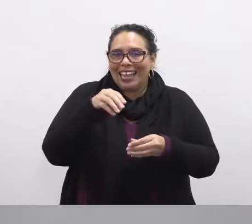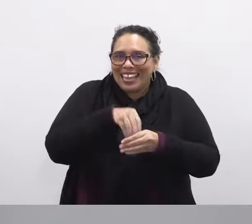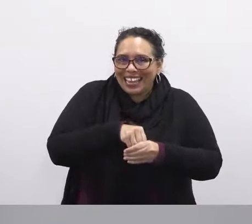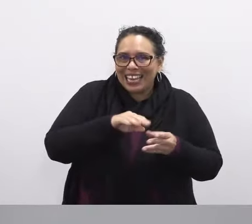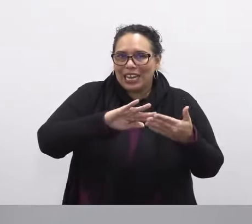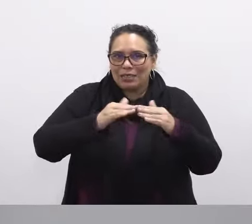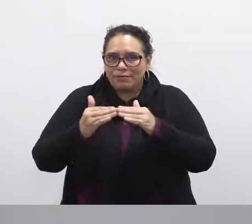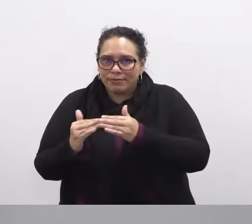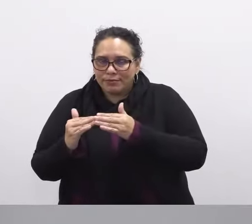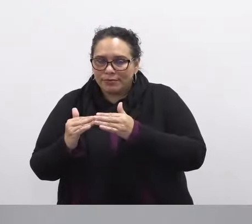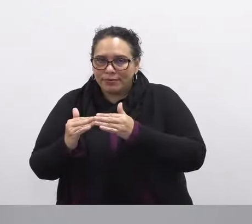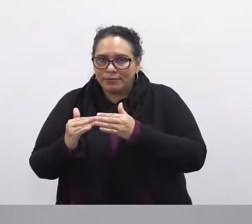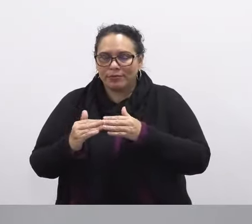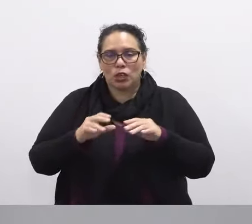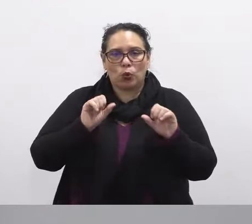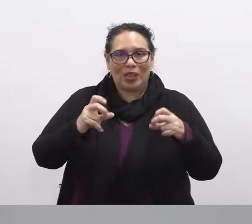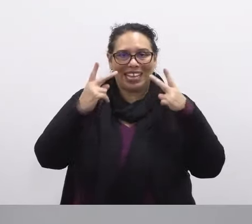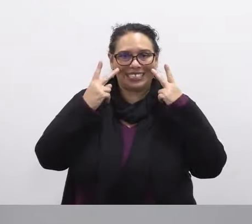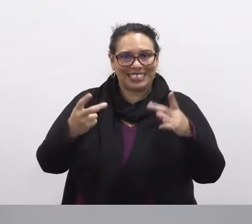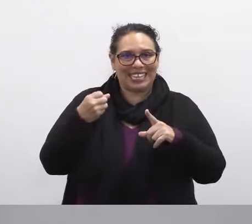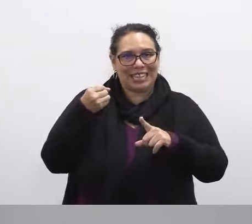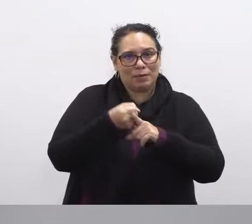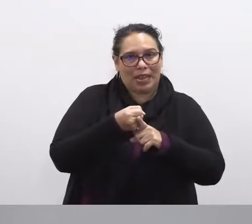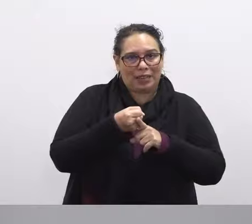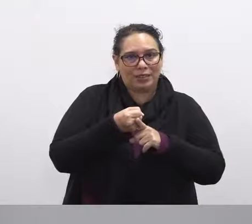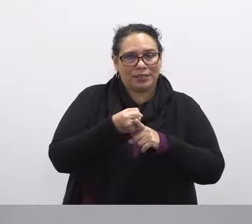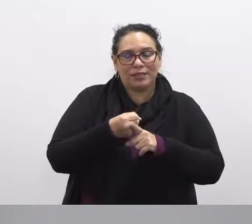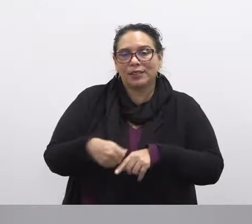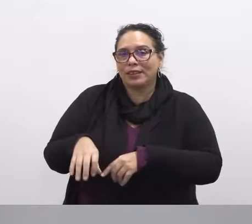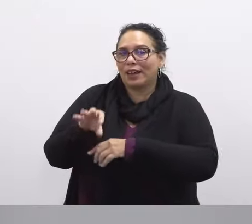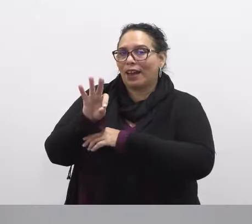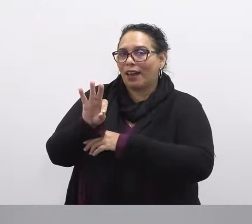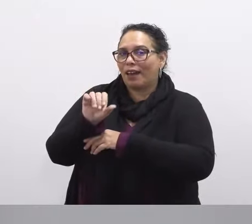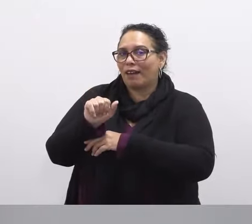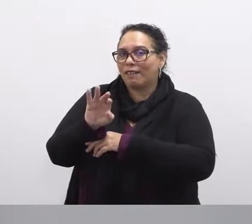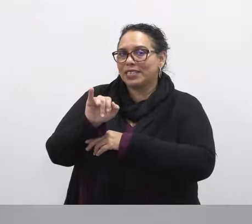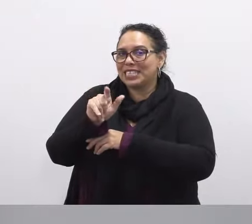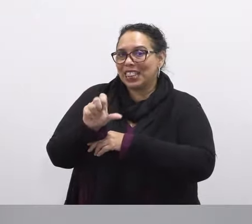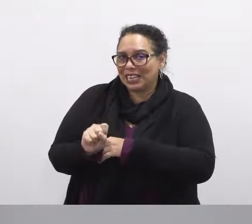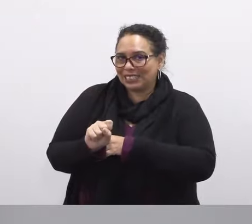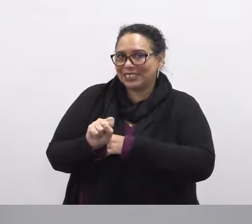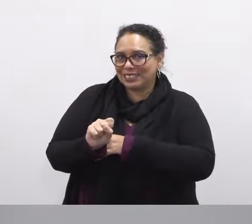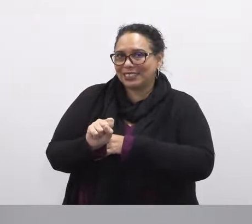We can see the impact that our facilities play along with all the work